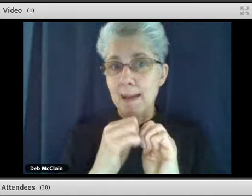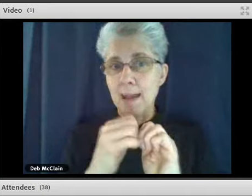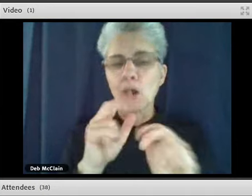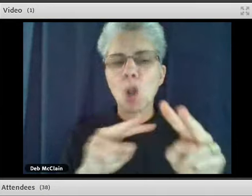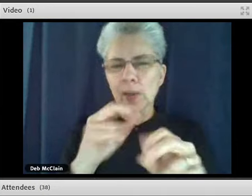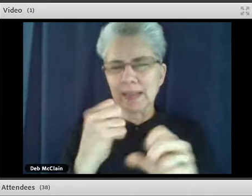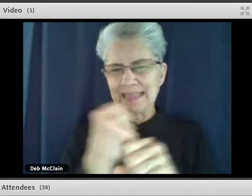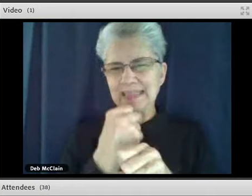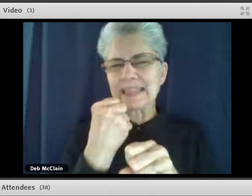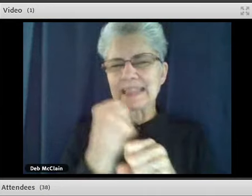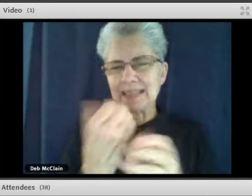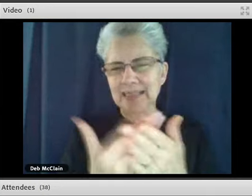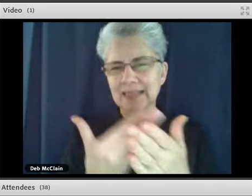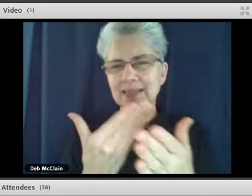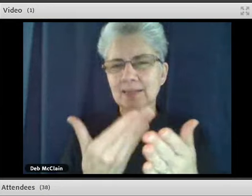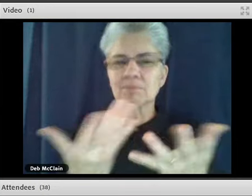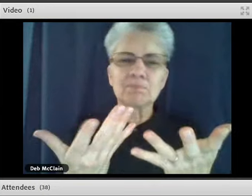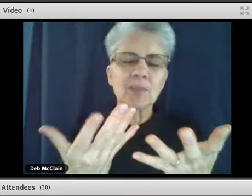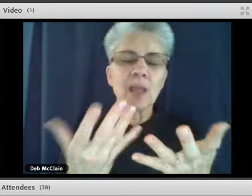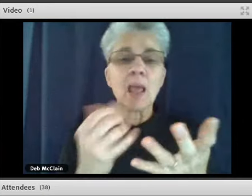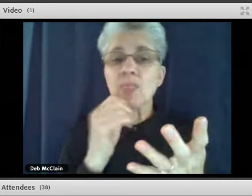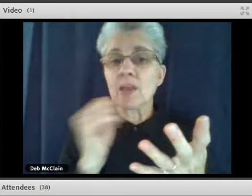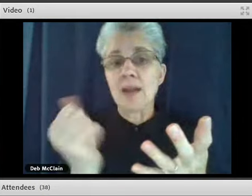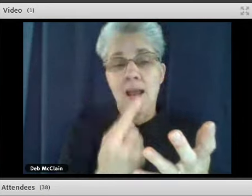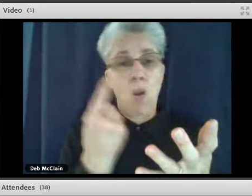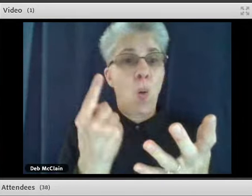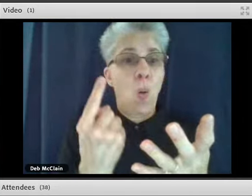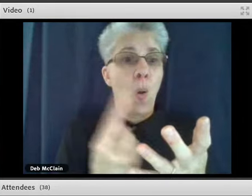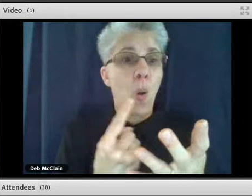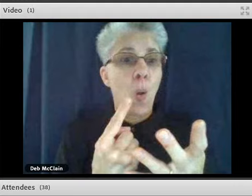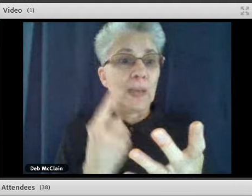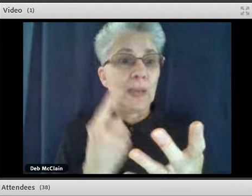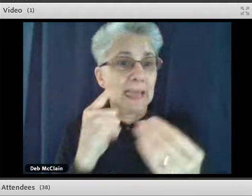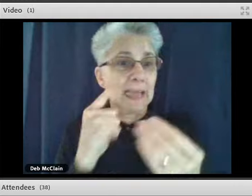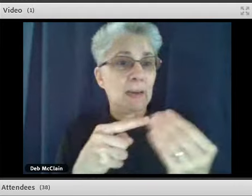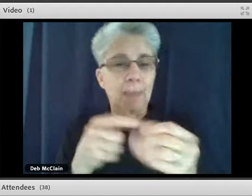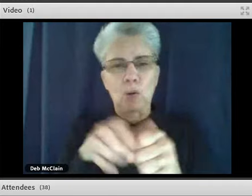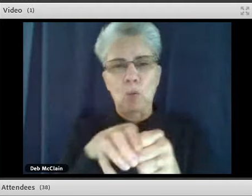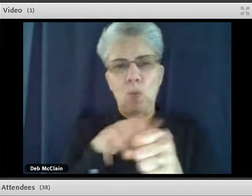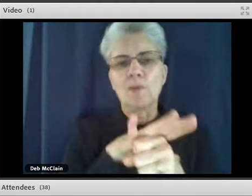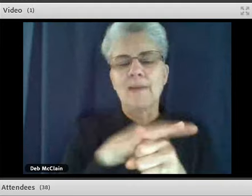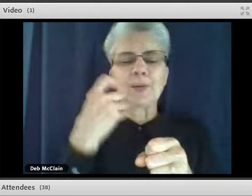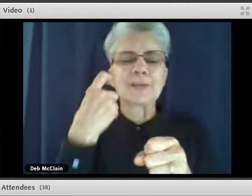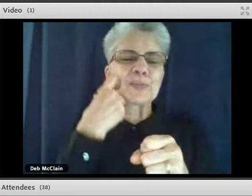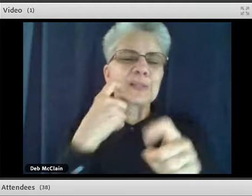is to look at statistics. You know, give or take. they're not always -- thinking about coronavirus recently,